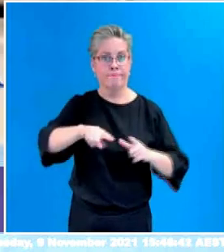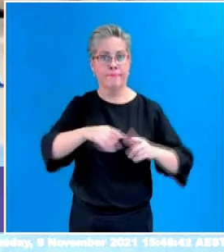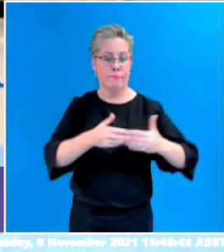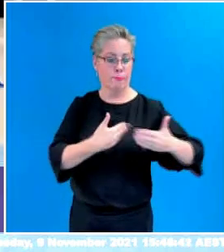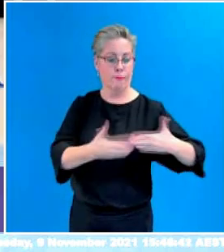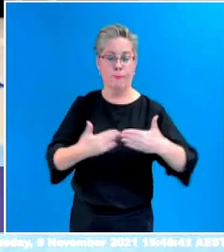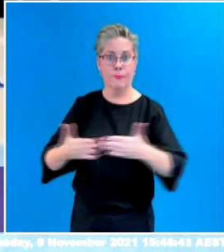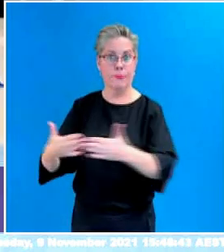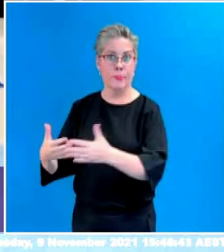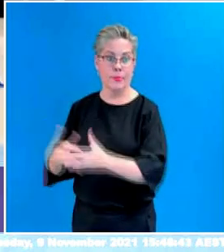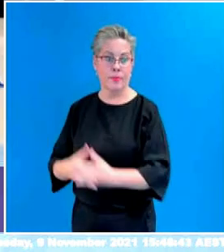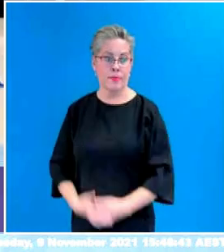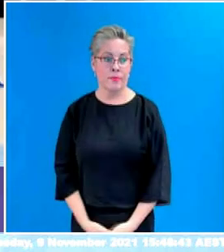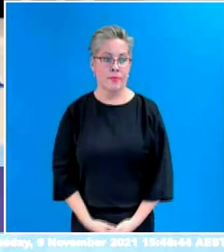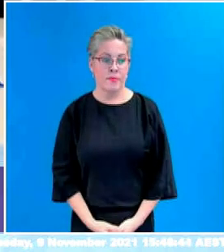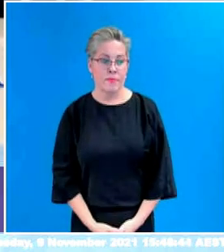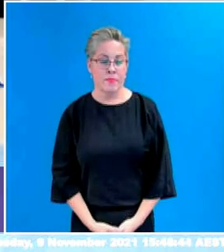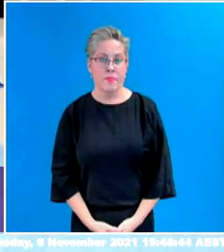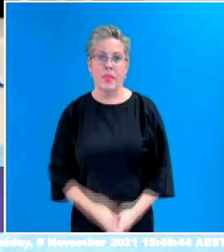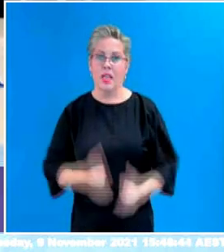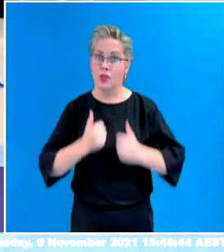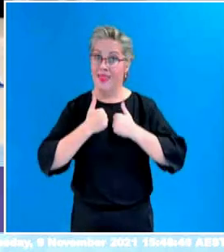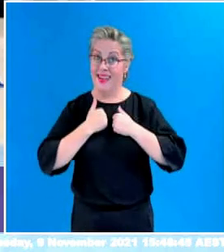I'm not sure if Mr Mansfield has anything to add.